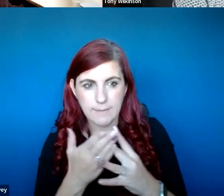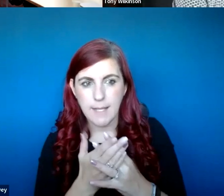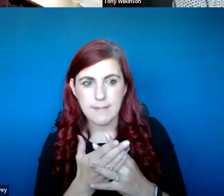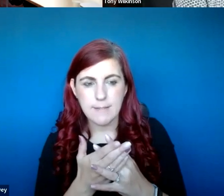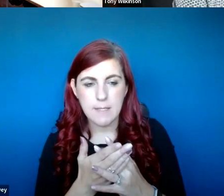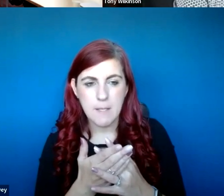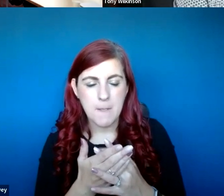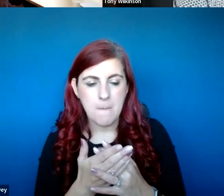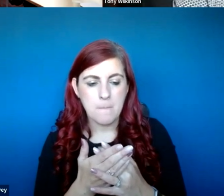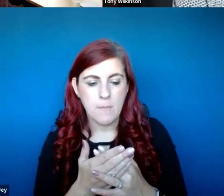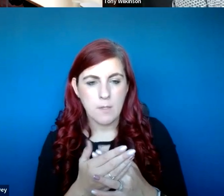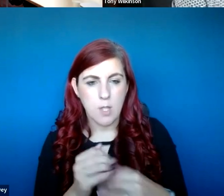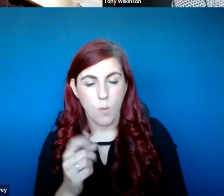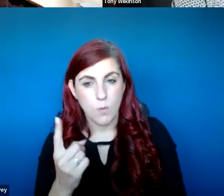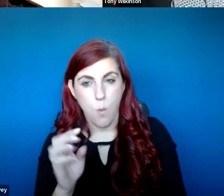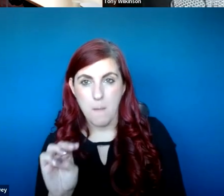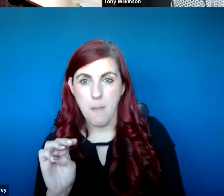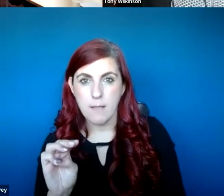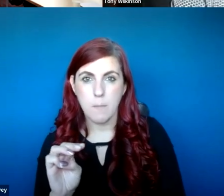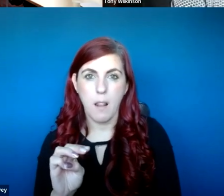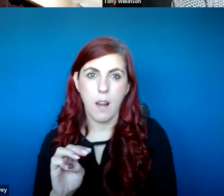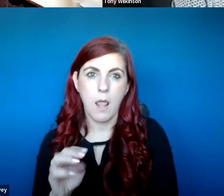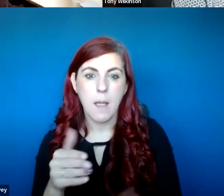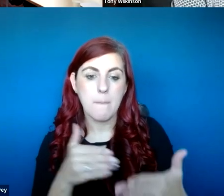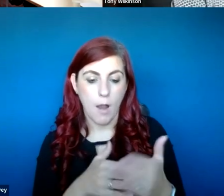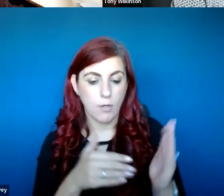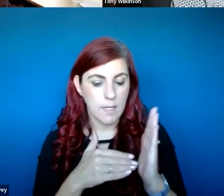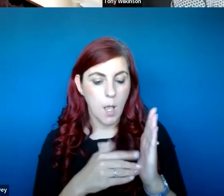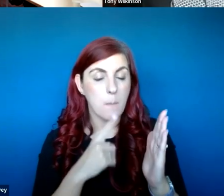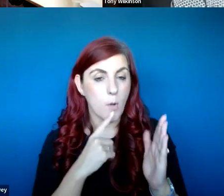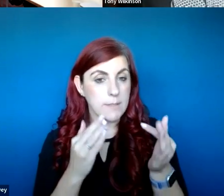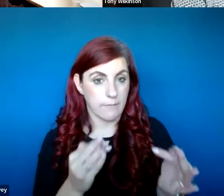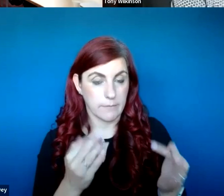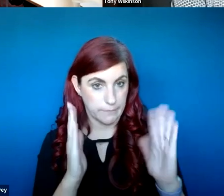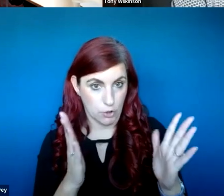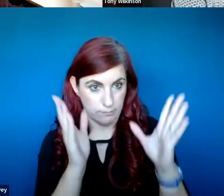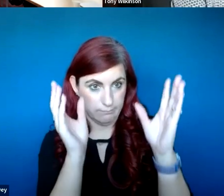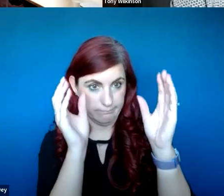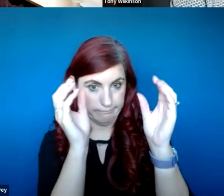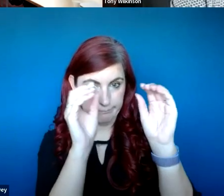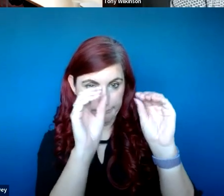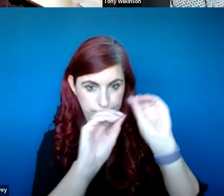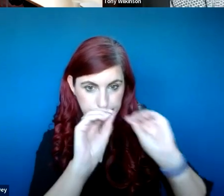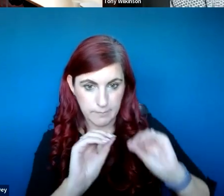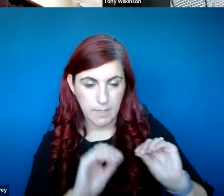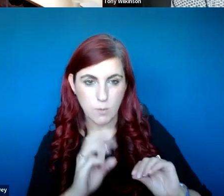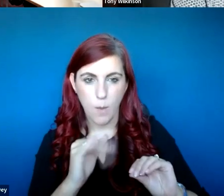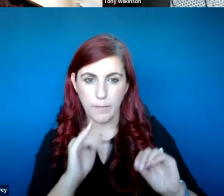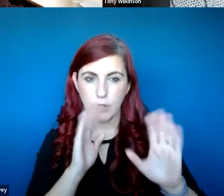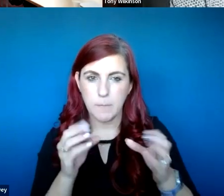was one potential barrier, but it's definitely something we've made note of and why we highlighted it in the presentation because we do know they